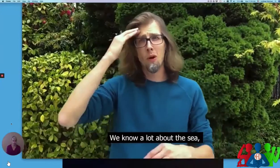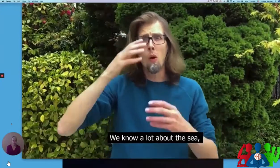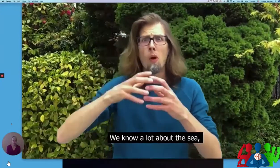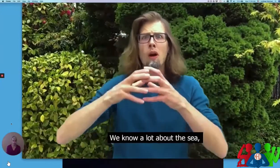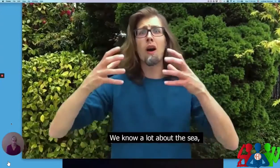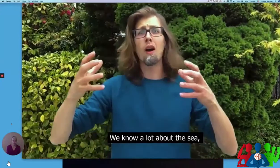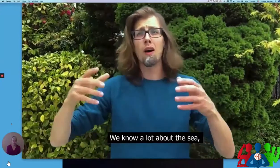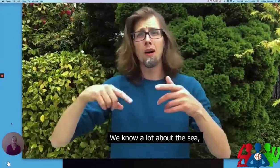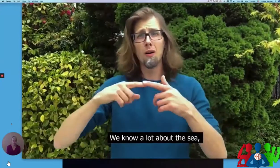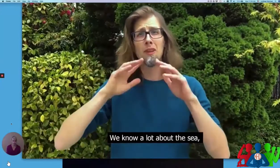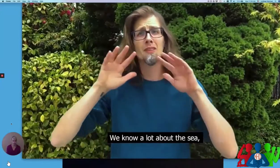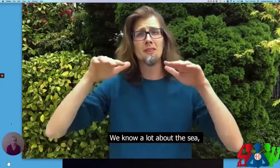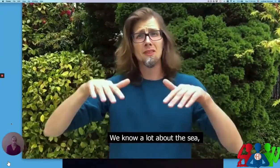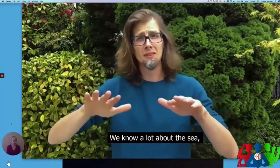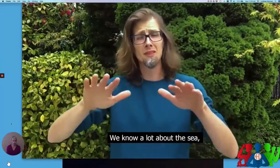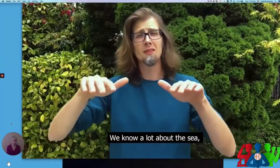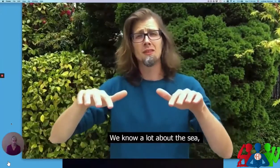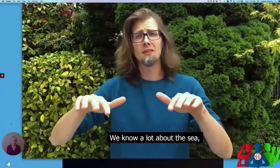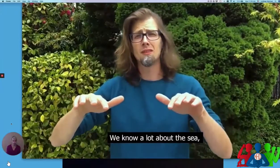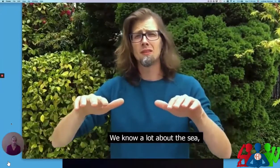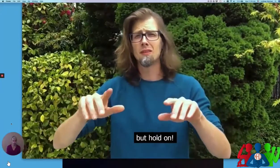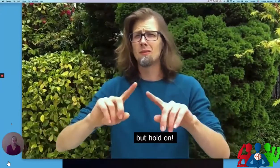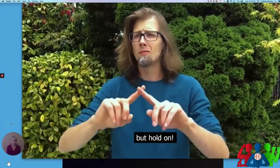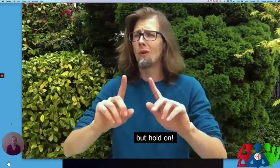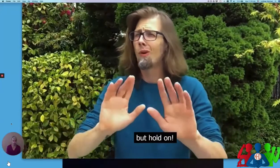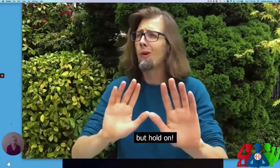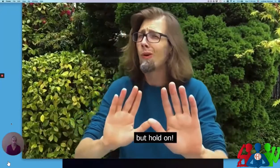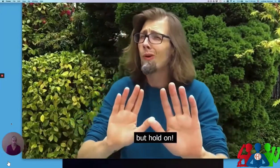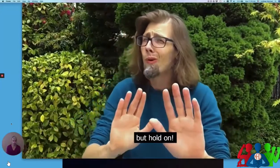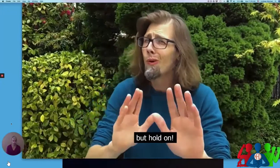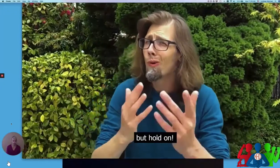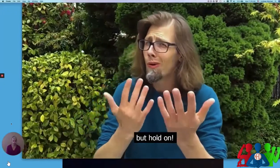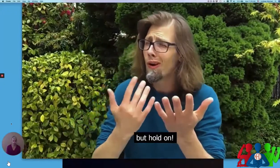We know a lot about the sea but hold on.